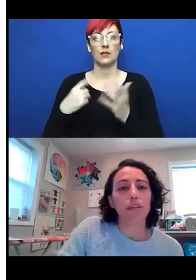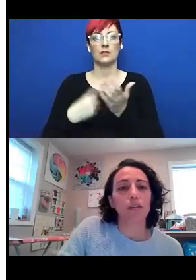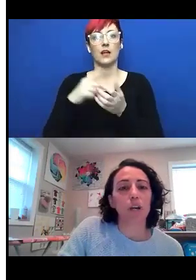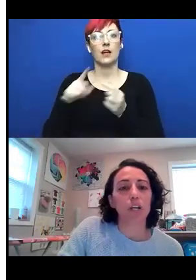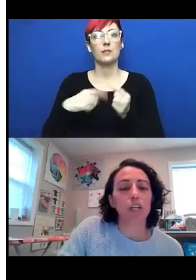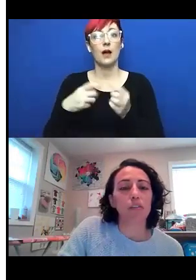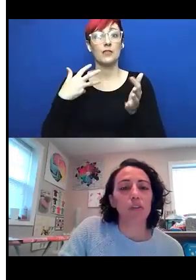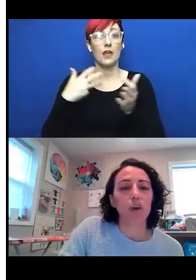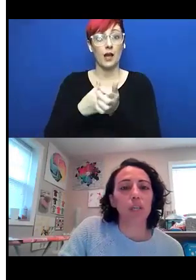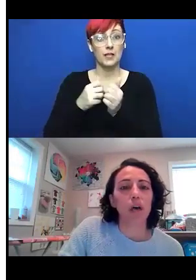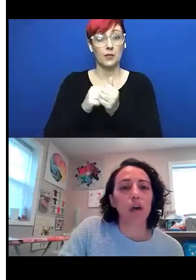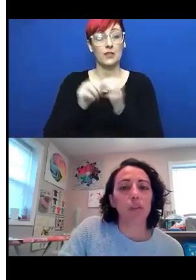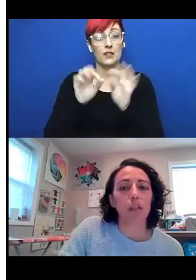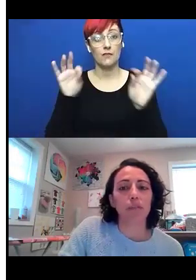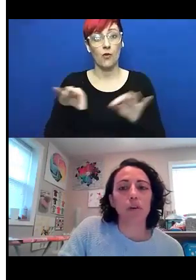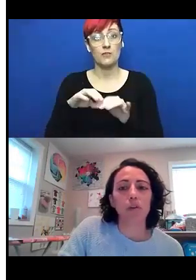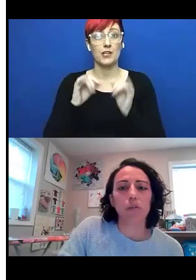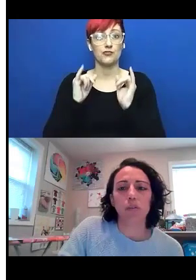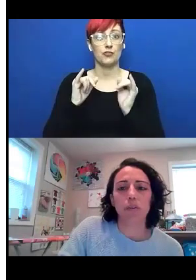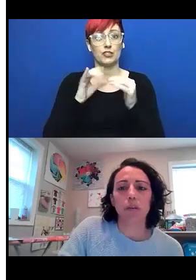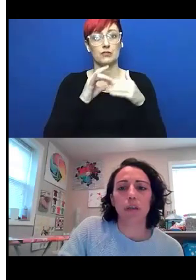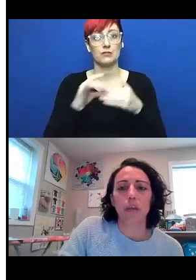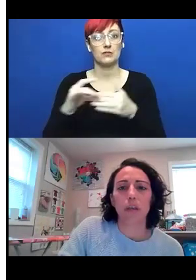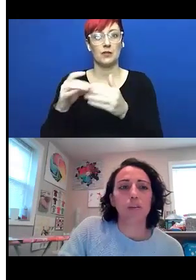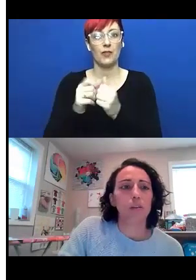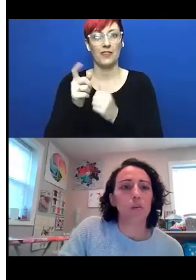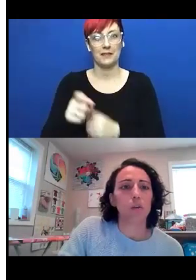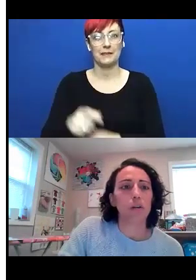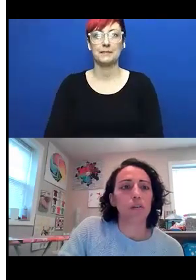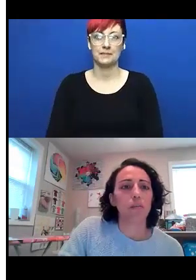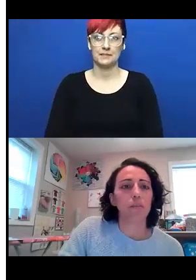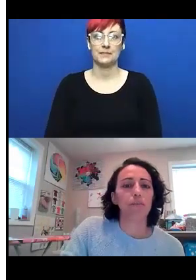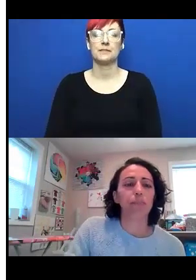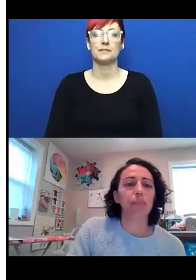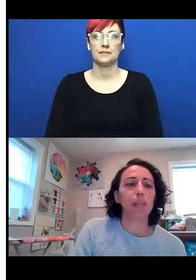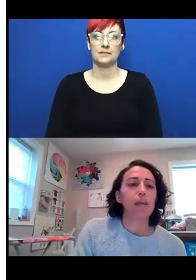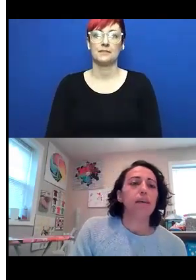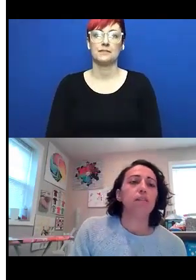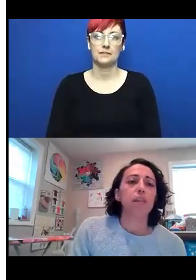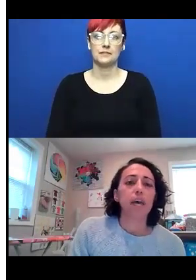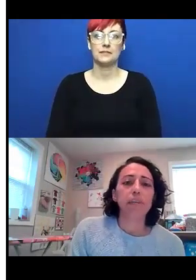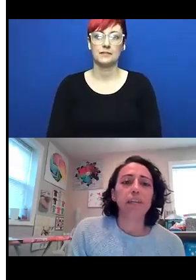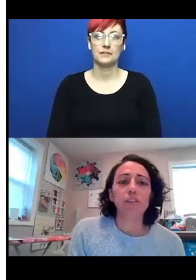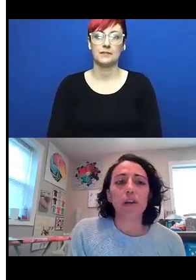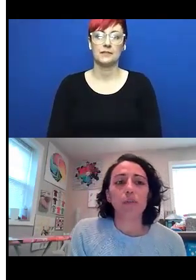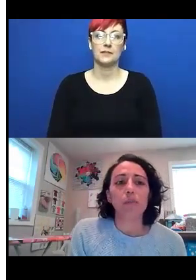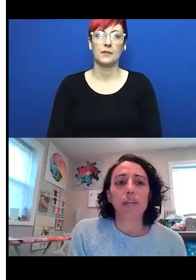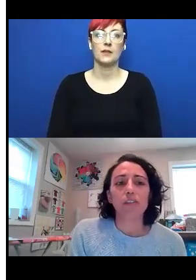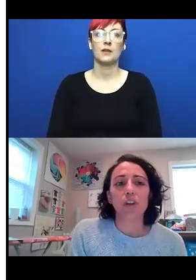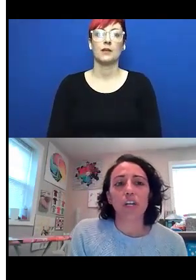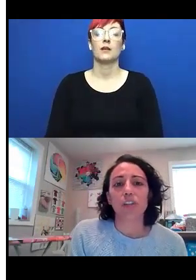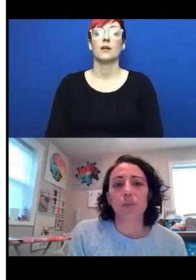and instructions to go along with all those disclosures. So the updates to our forms and instructions